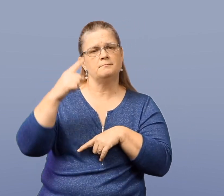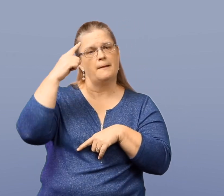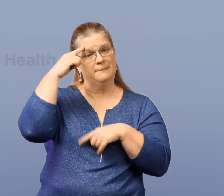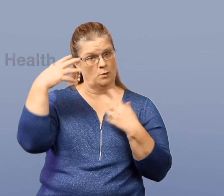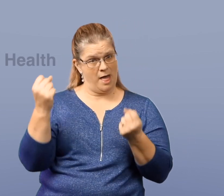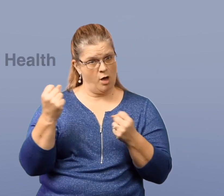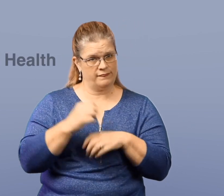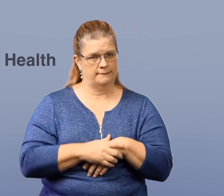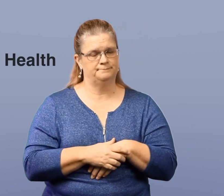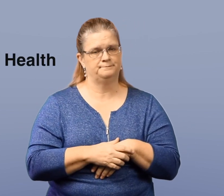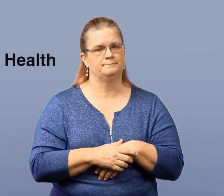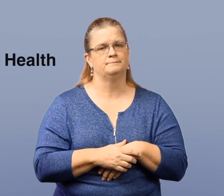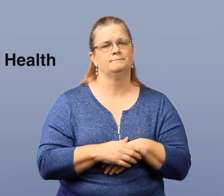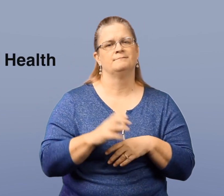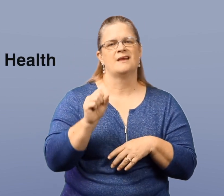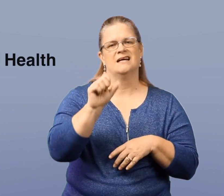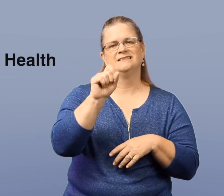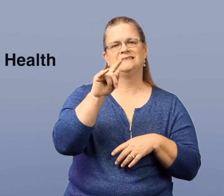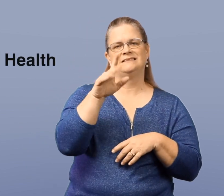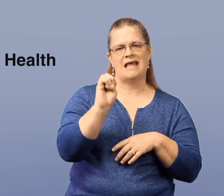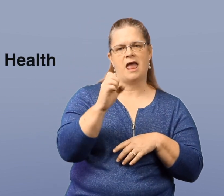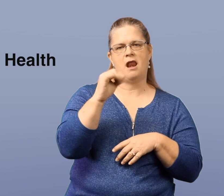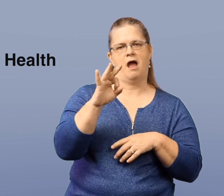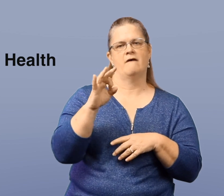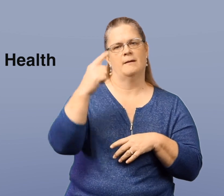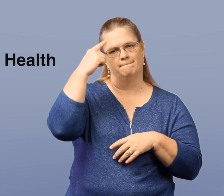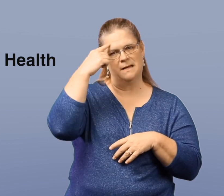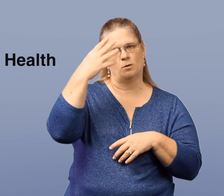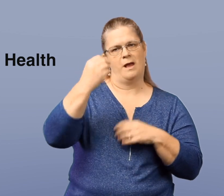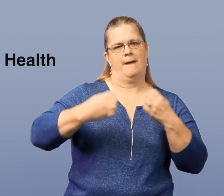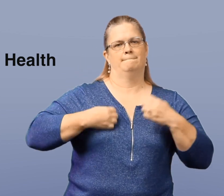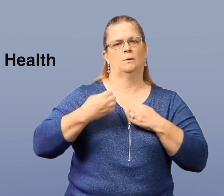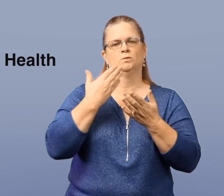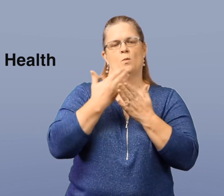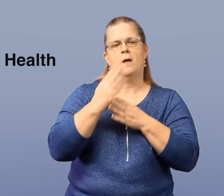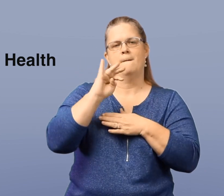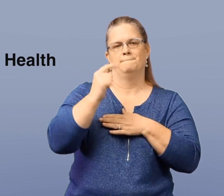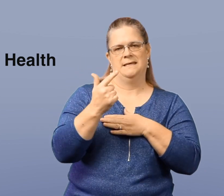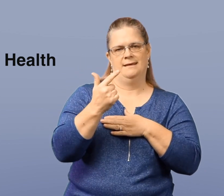The next term is, mental health, which is a state of mental and emotional being